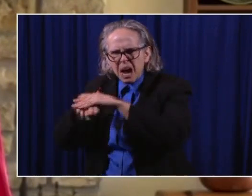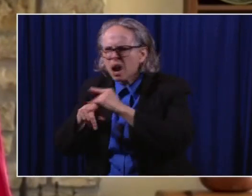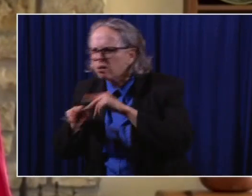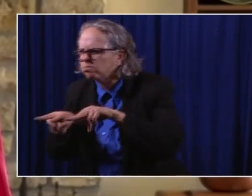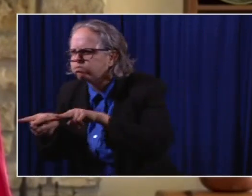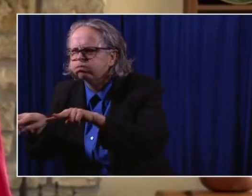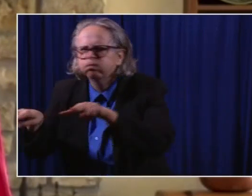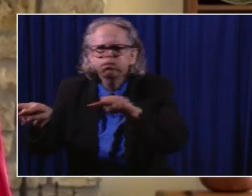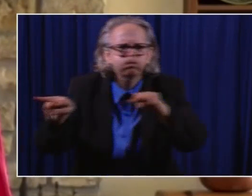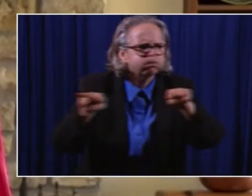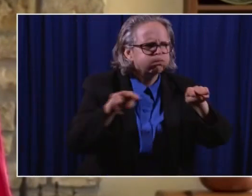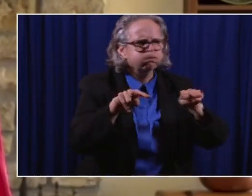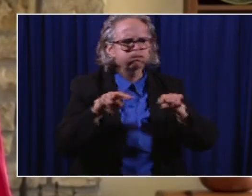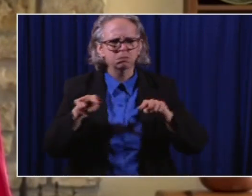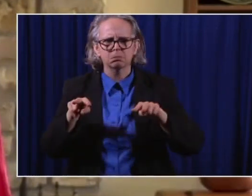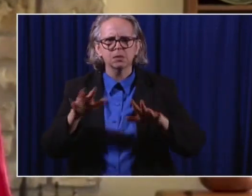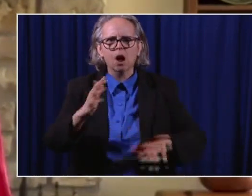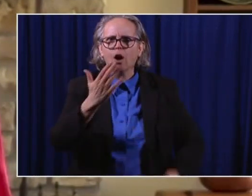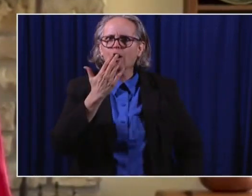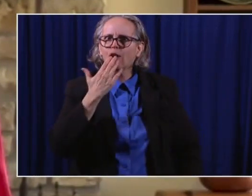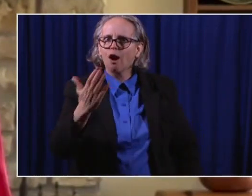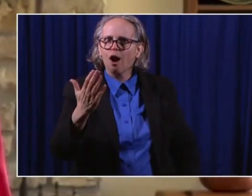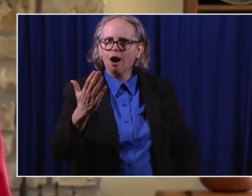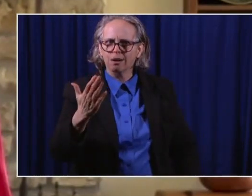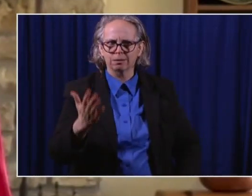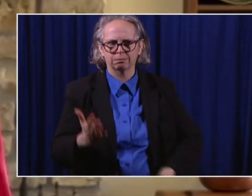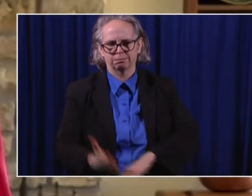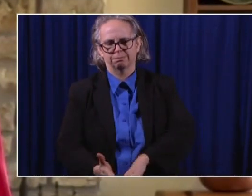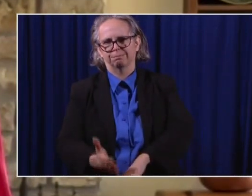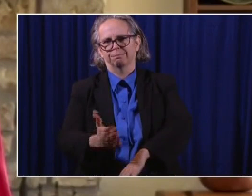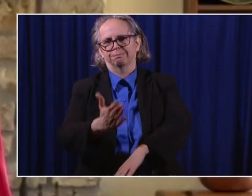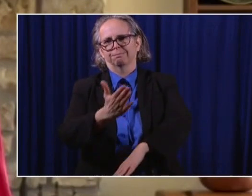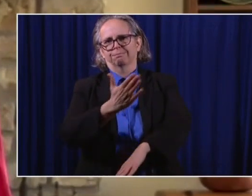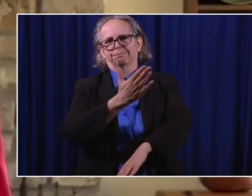THE GOOD NEWS IS THAT WE HAVE REPORTS THAT EVEN BEFORE MONDAY